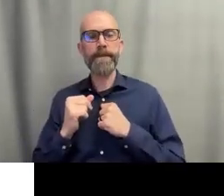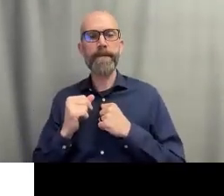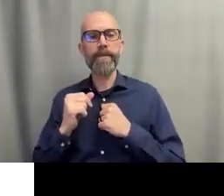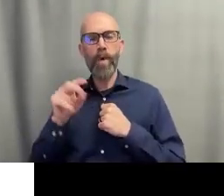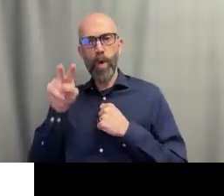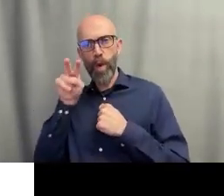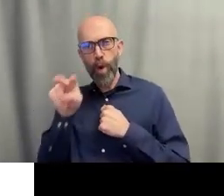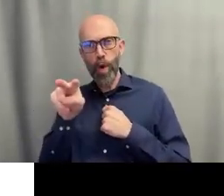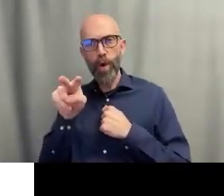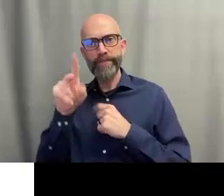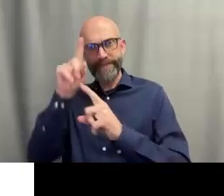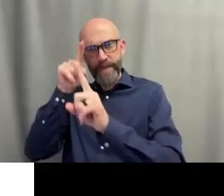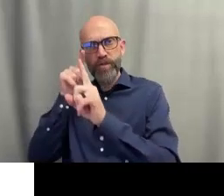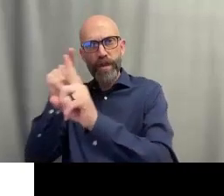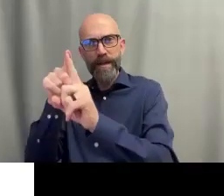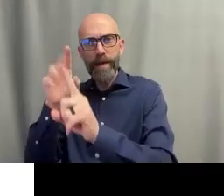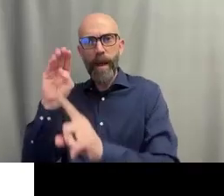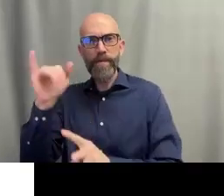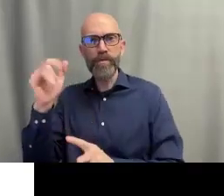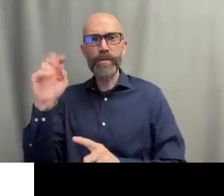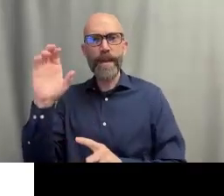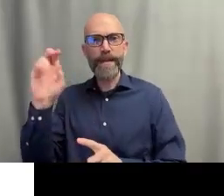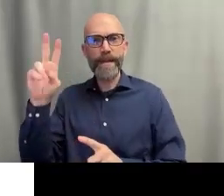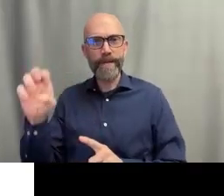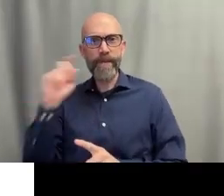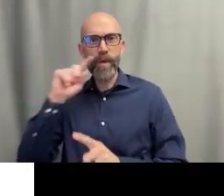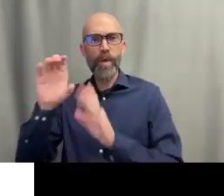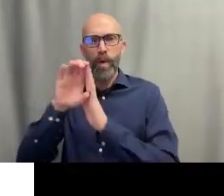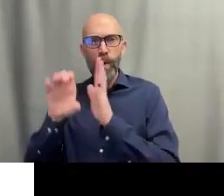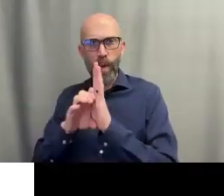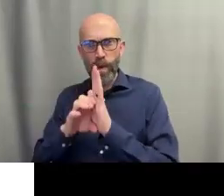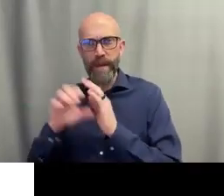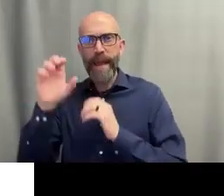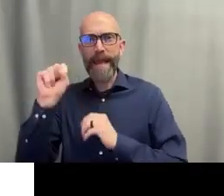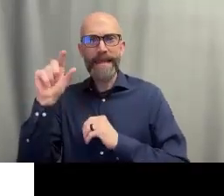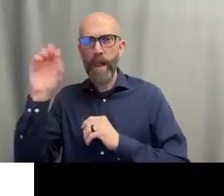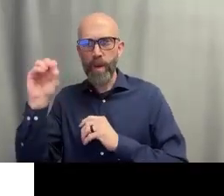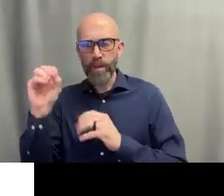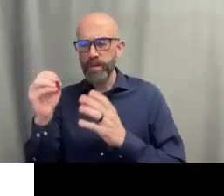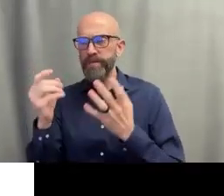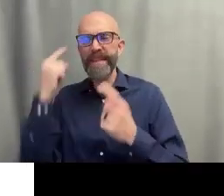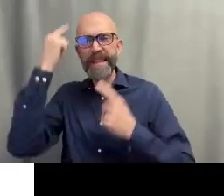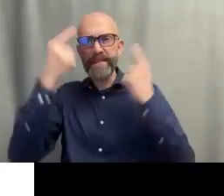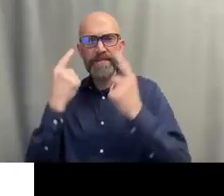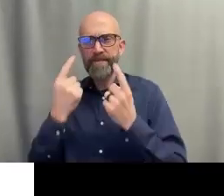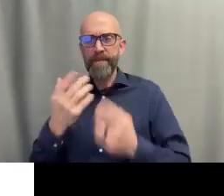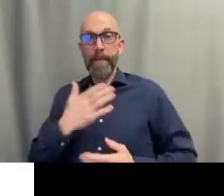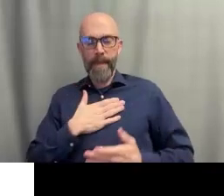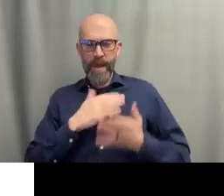the objectives of the course, the SLOs and the objectives of the course and try to think about, okay, what are the things that I want my students to learn.